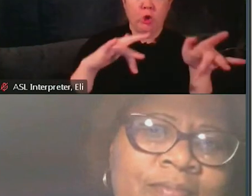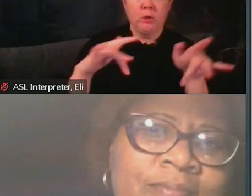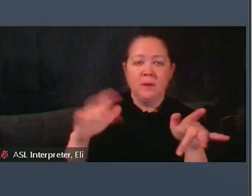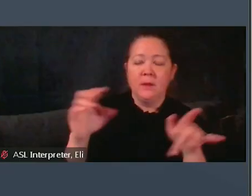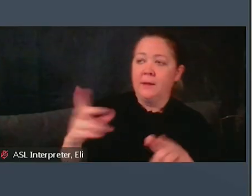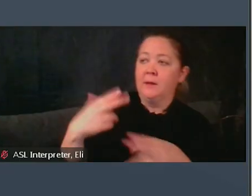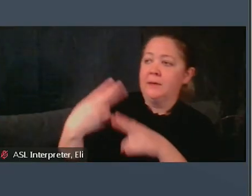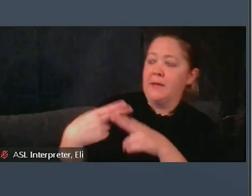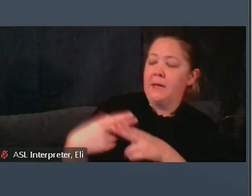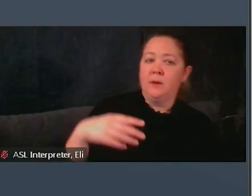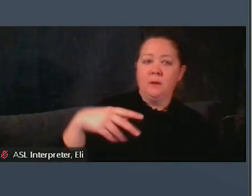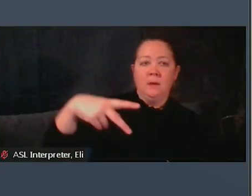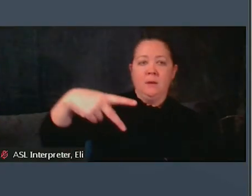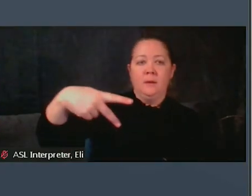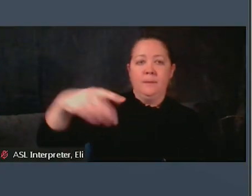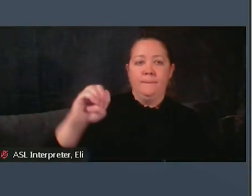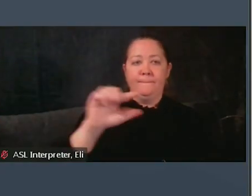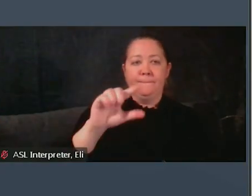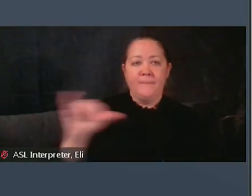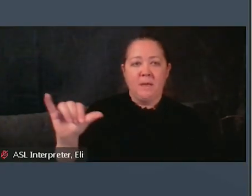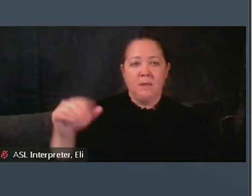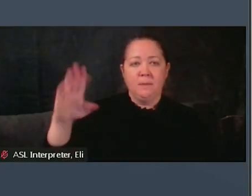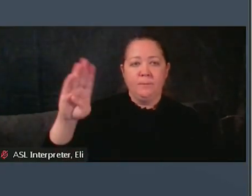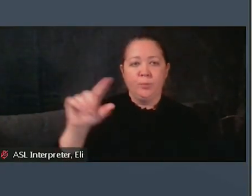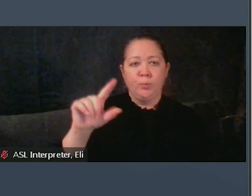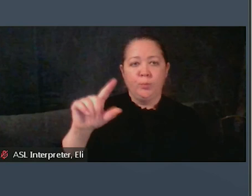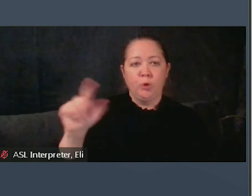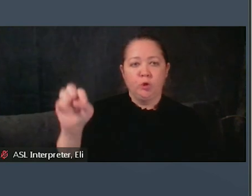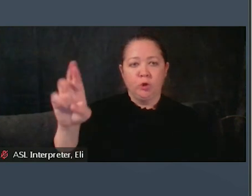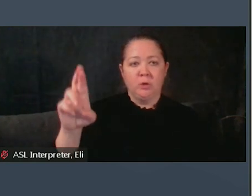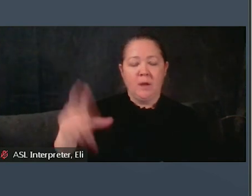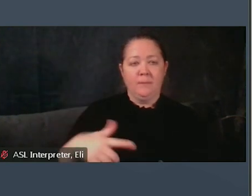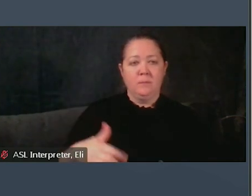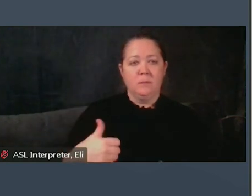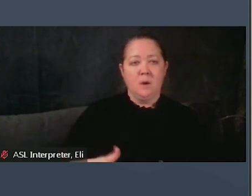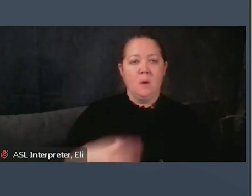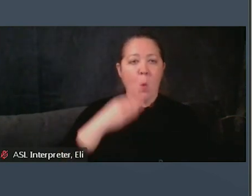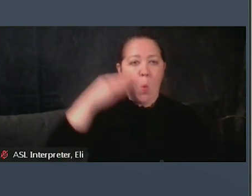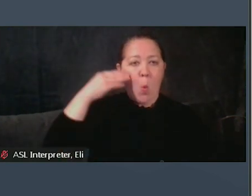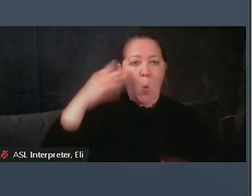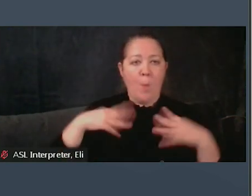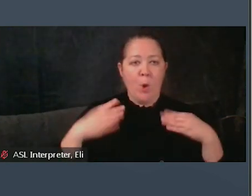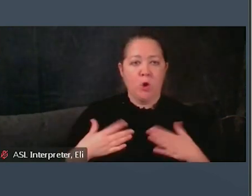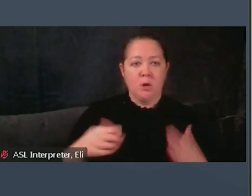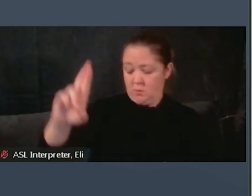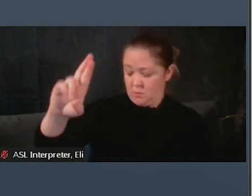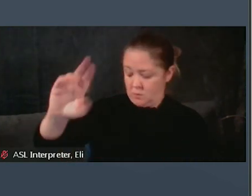I'm a homeowner in the community of rolling and reds located less than a mile from the slightest shelter.